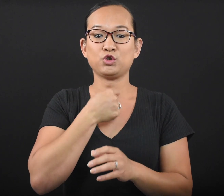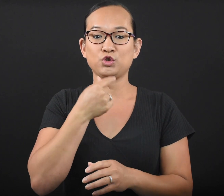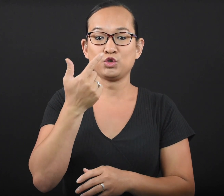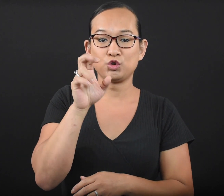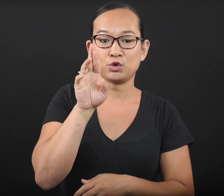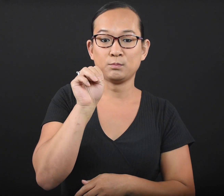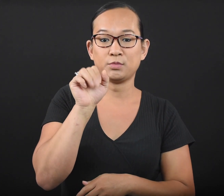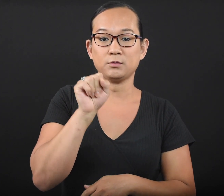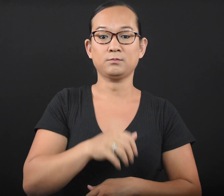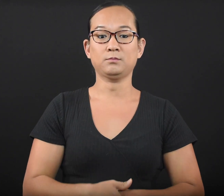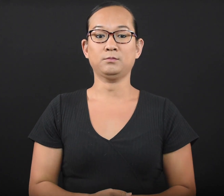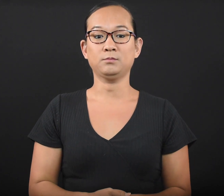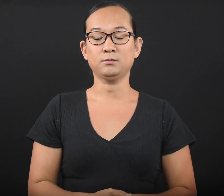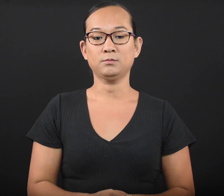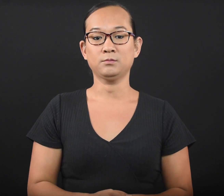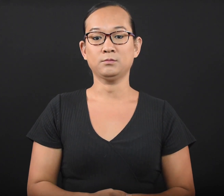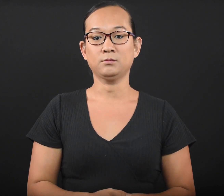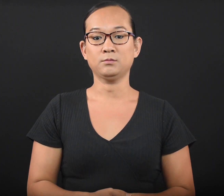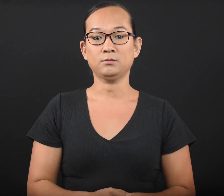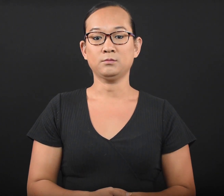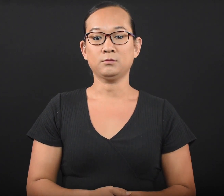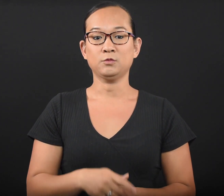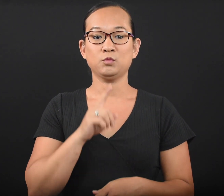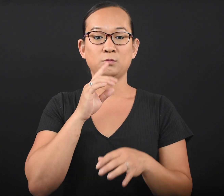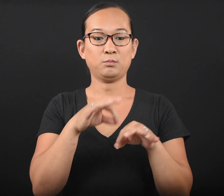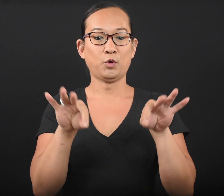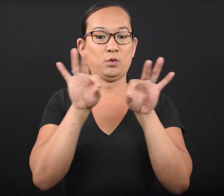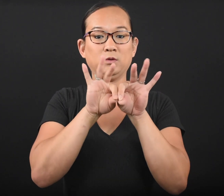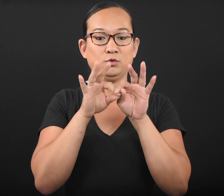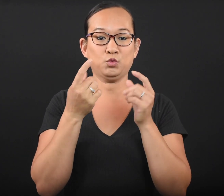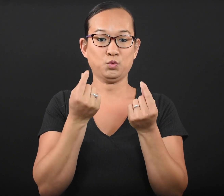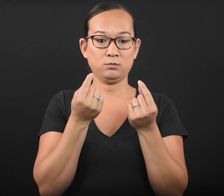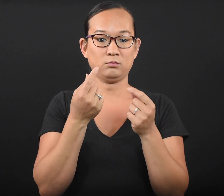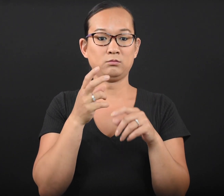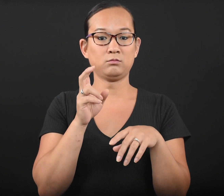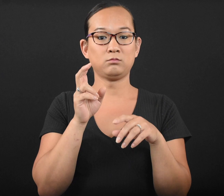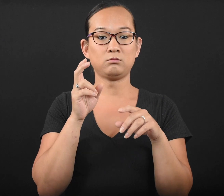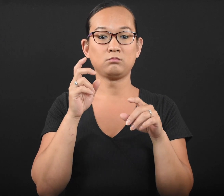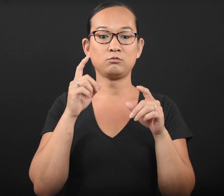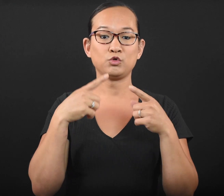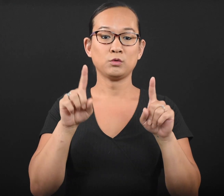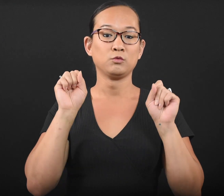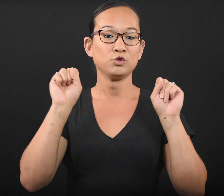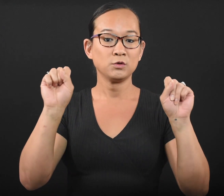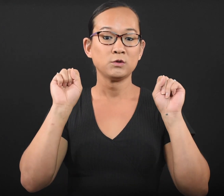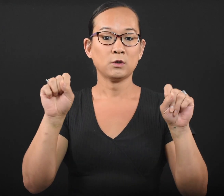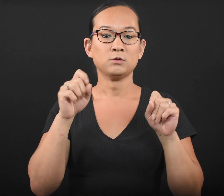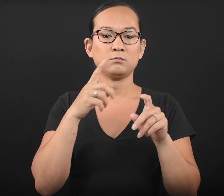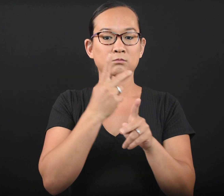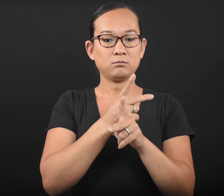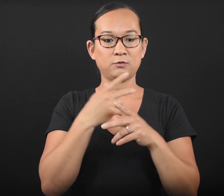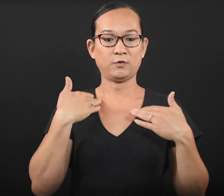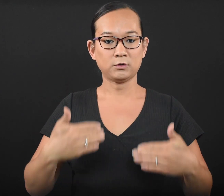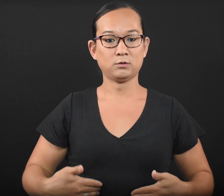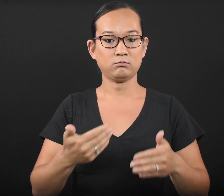quickly which makes it difficult to breathe and promotes the growth of microorganisms. The important preventive measure during exercise is to maintain